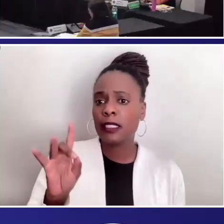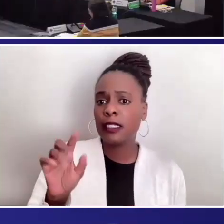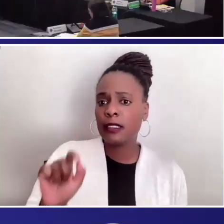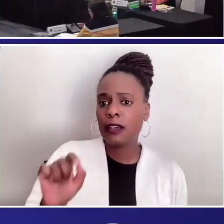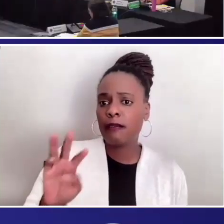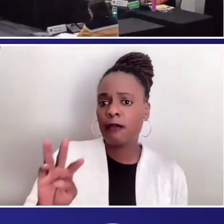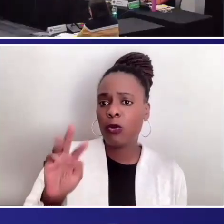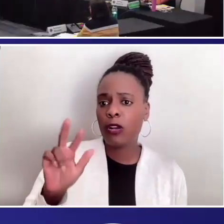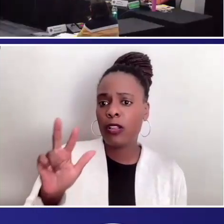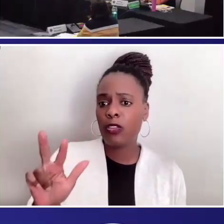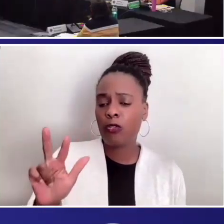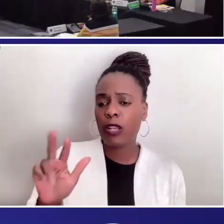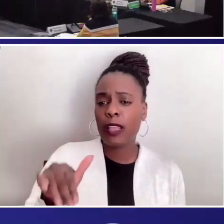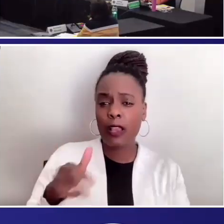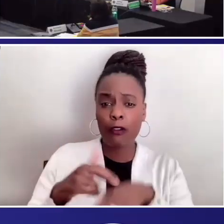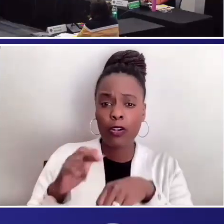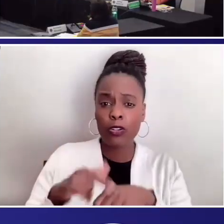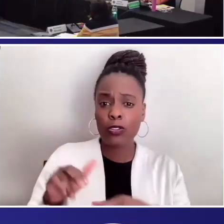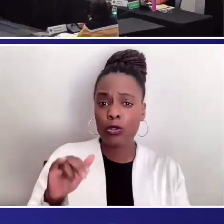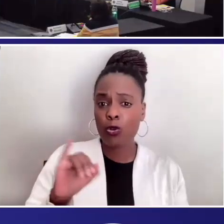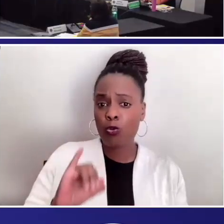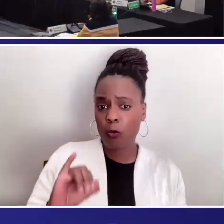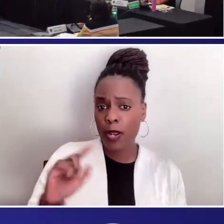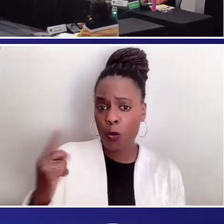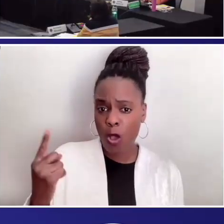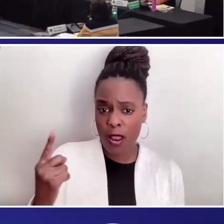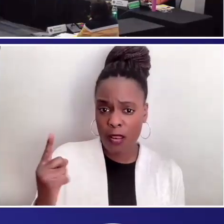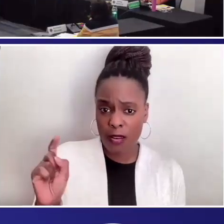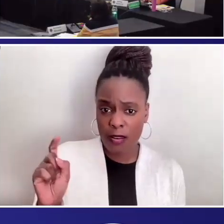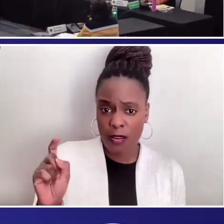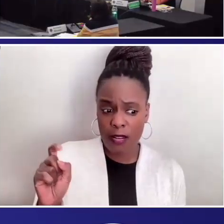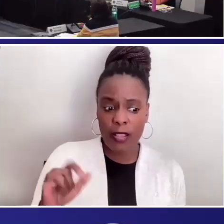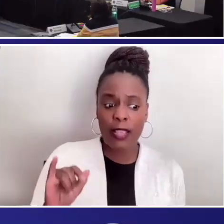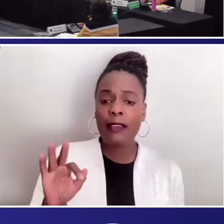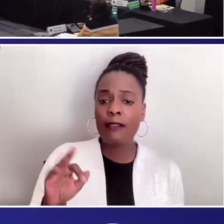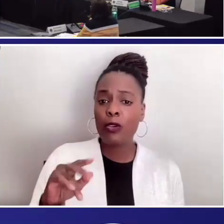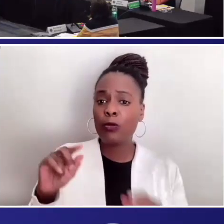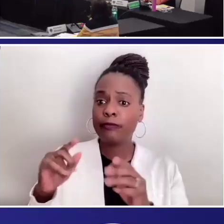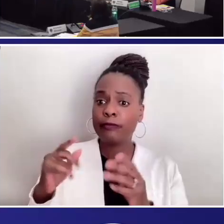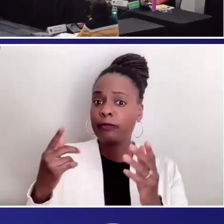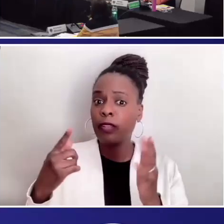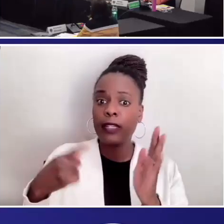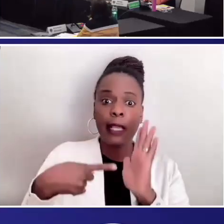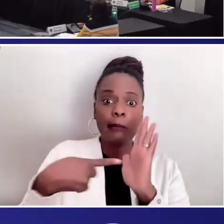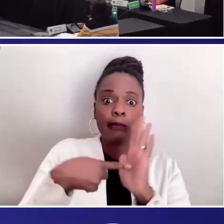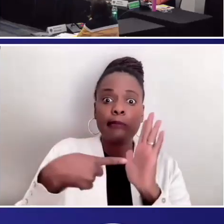Does that refer to Romanette one, and let's say that you're pointing to your school catalog as the professional wording